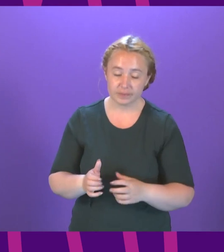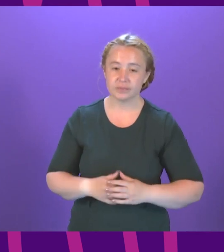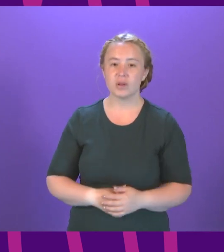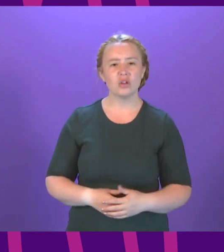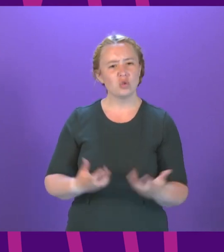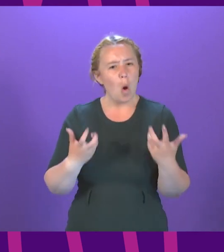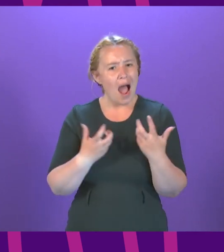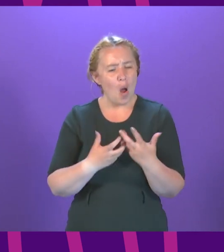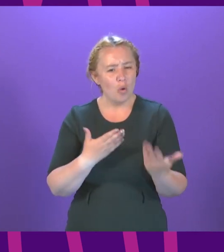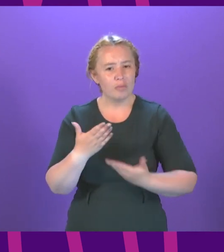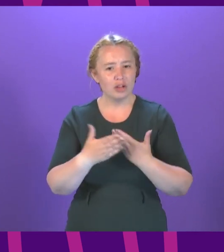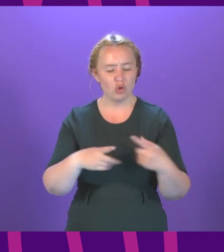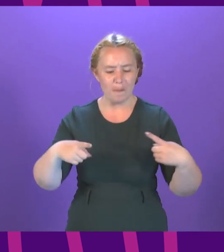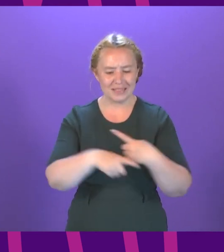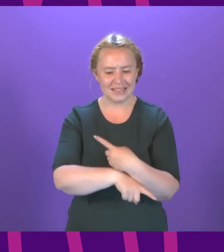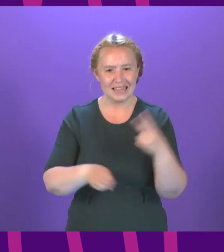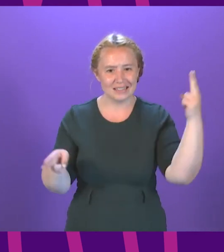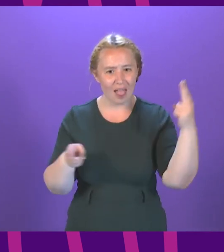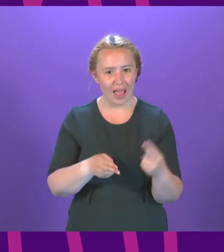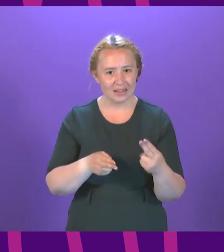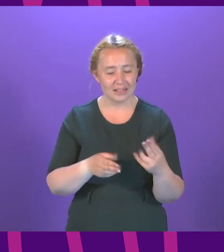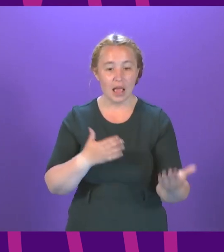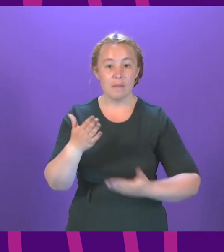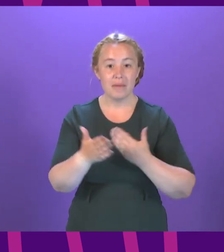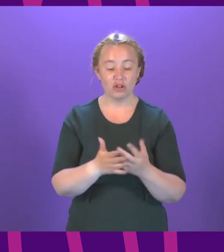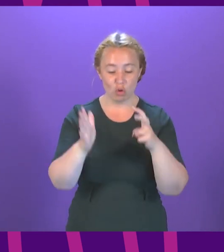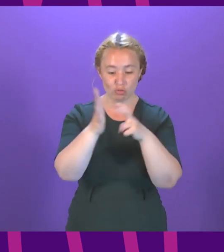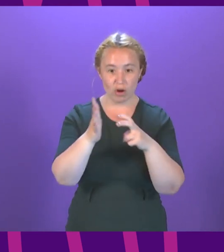and fast-track the correction of vaccination records for constituents with urgent cases?